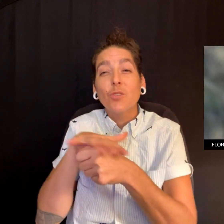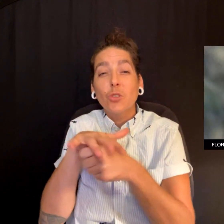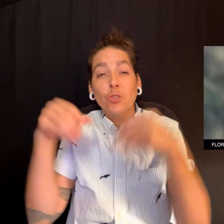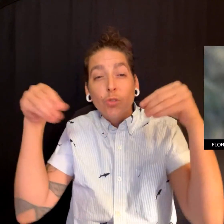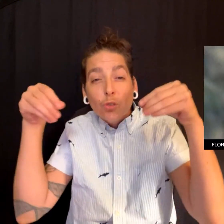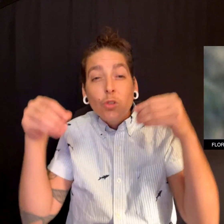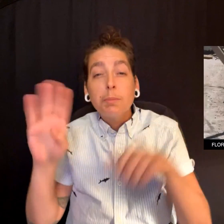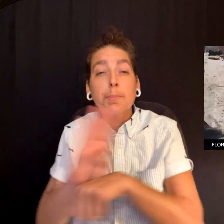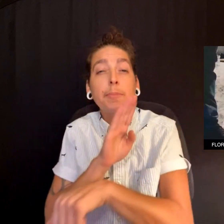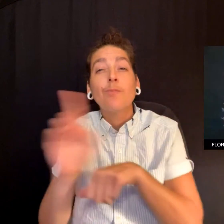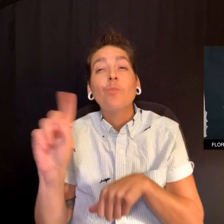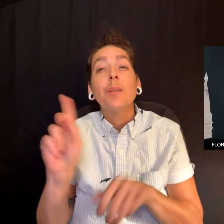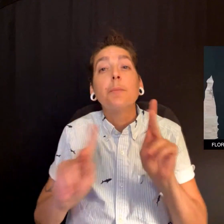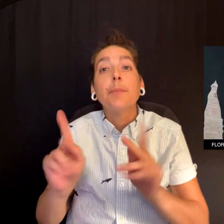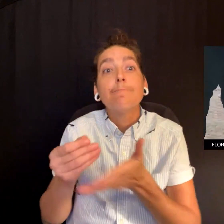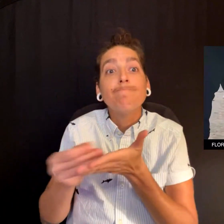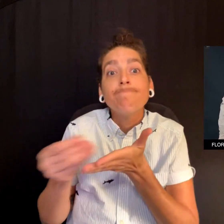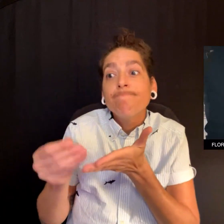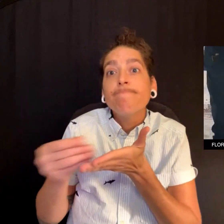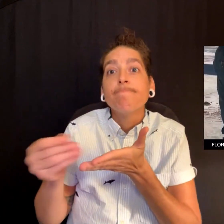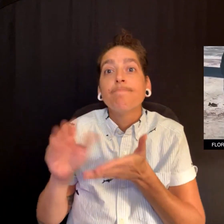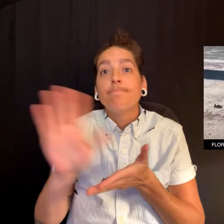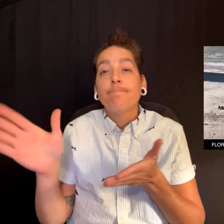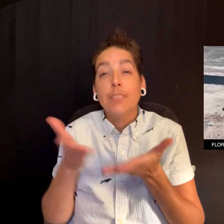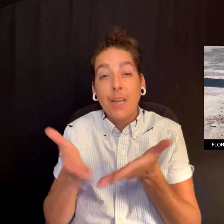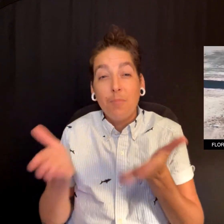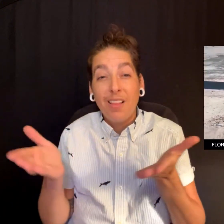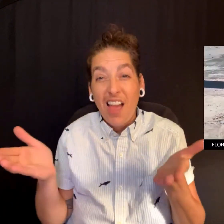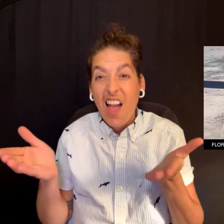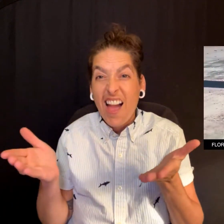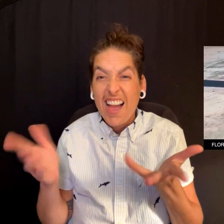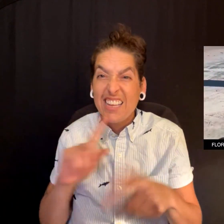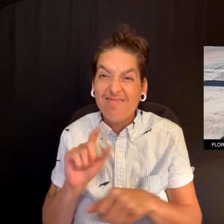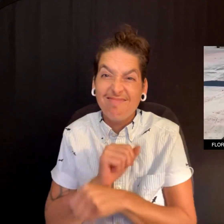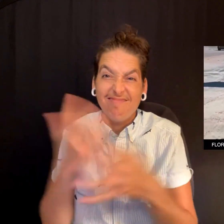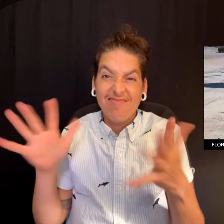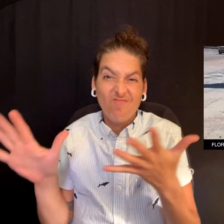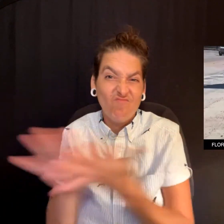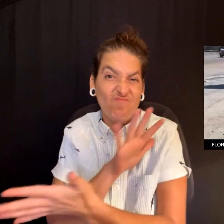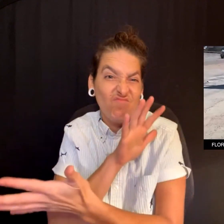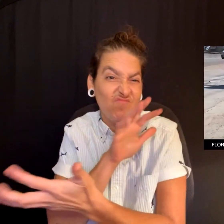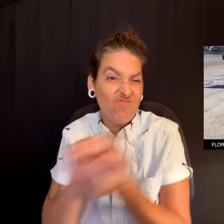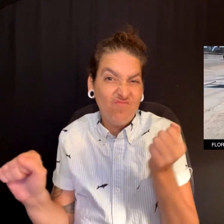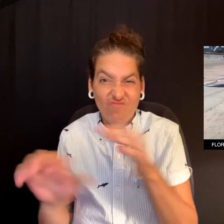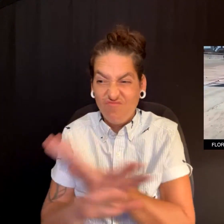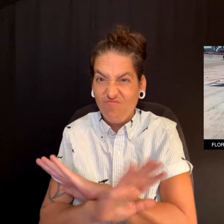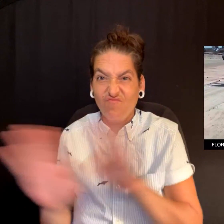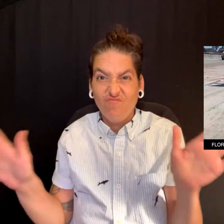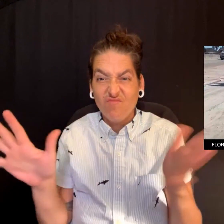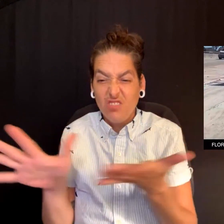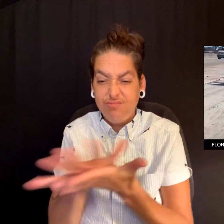And many local stores and businesses where people could purchase supplies have also been damaged or destroyed.